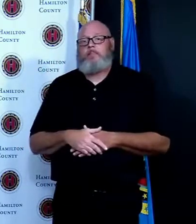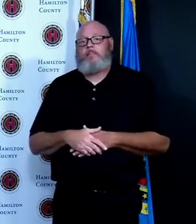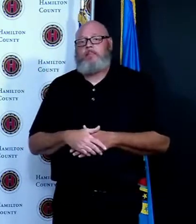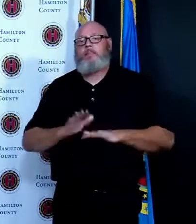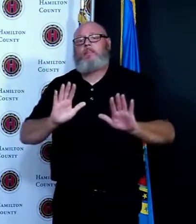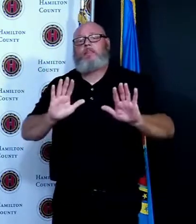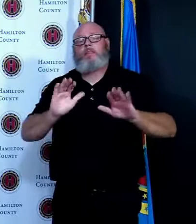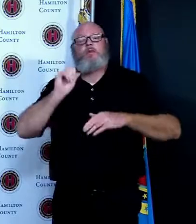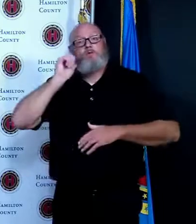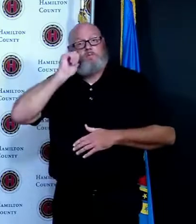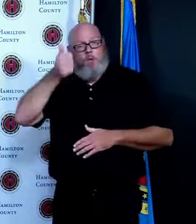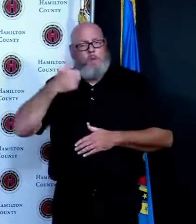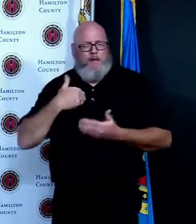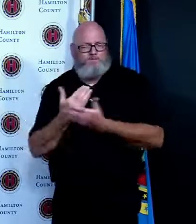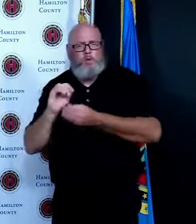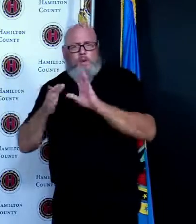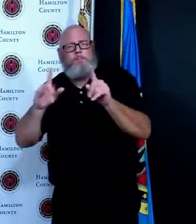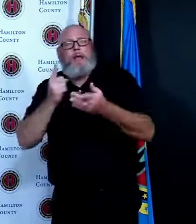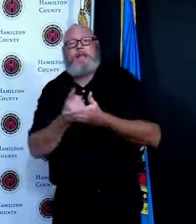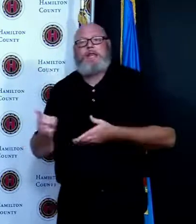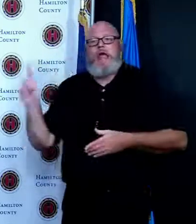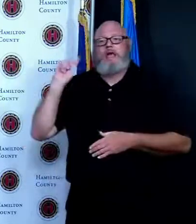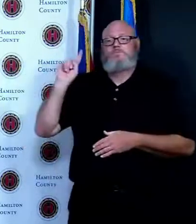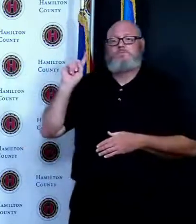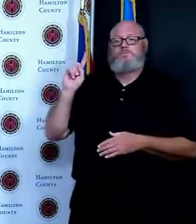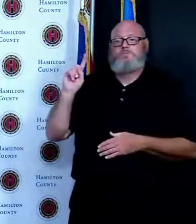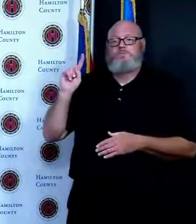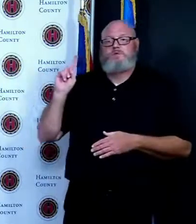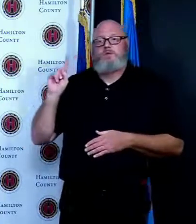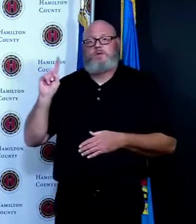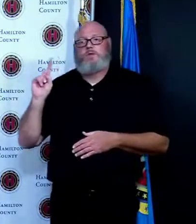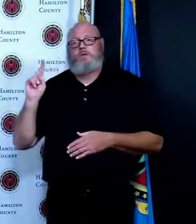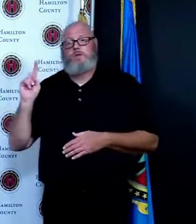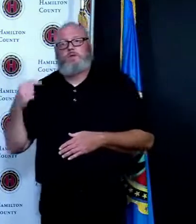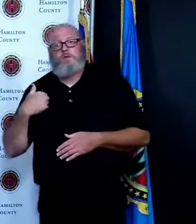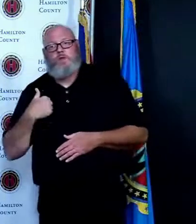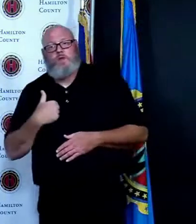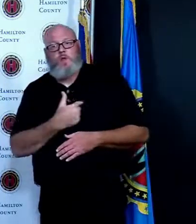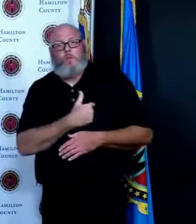renters have been assisted we have three providers that we're working with to administer this program